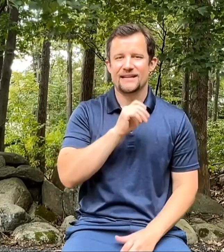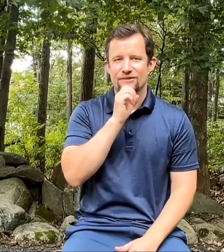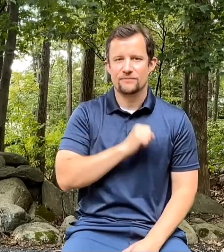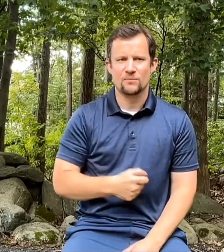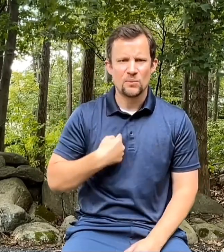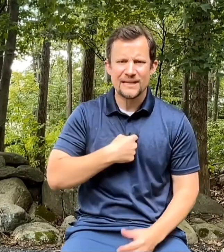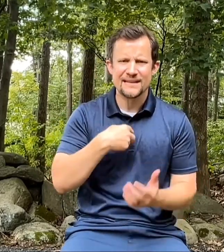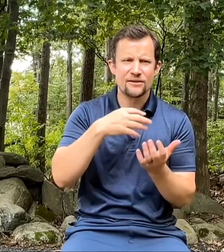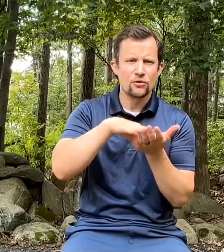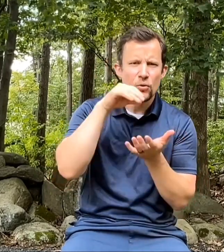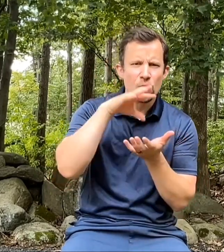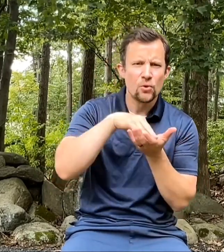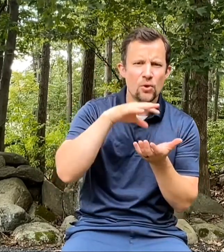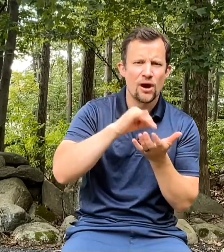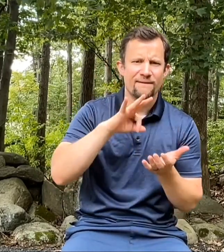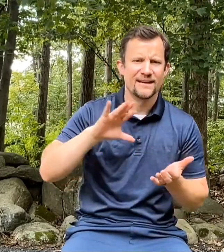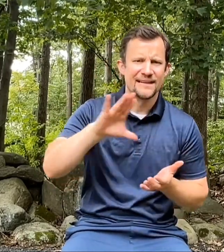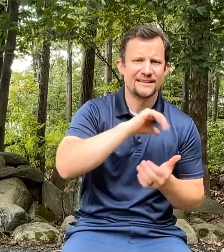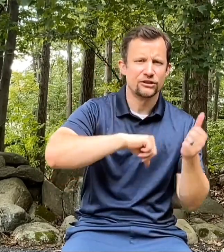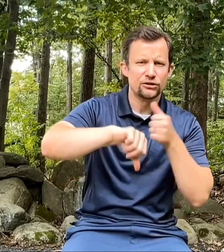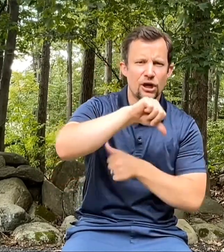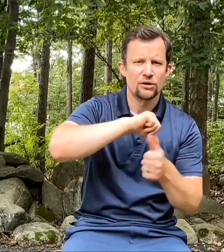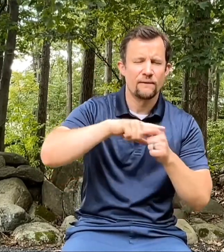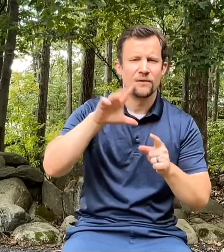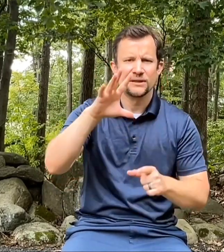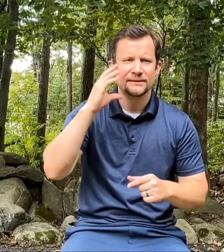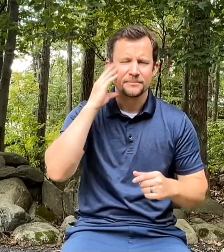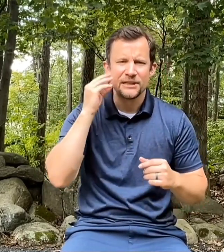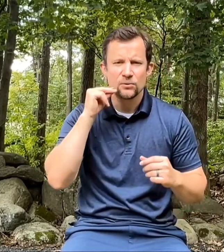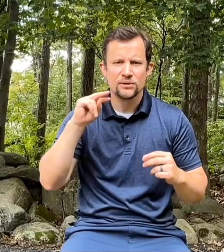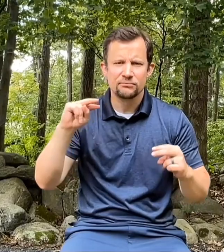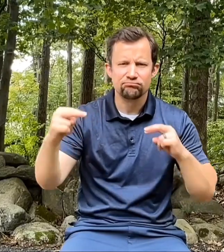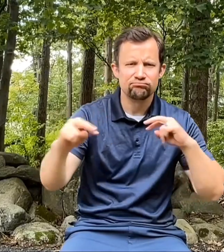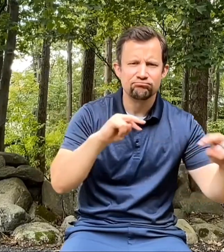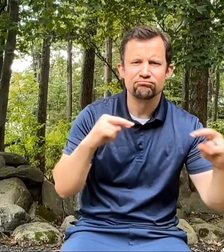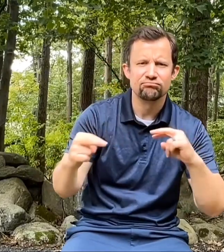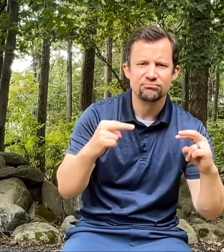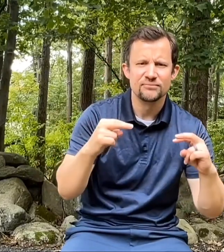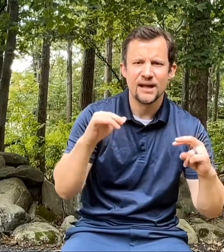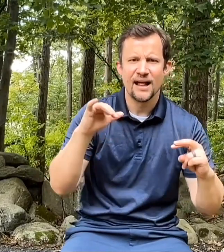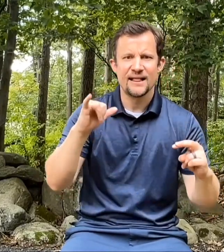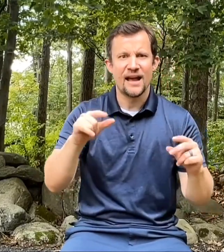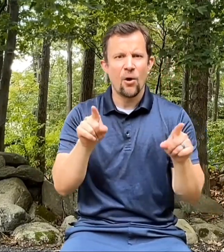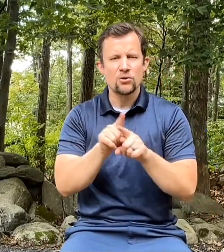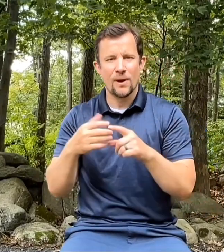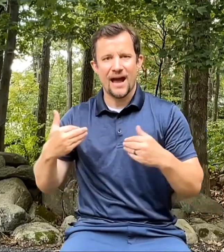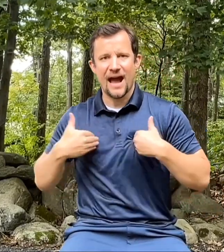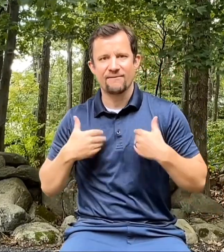others our age, learn from each other’s perspectives and experiences, and have